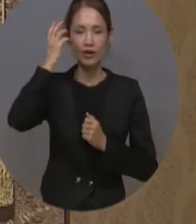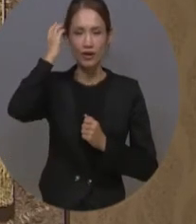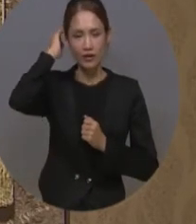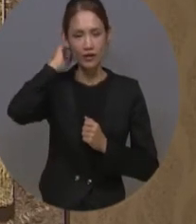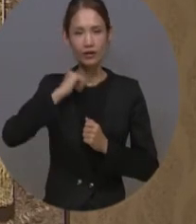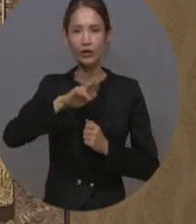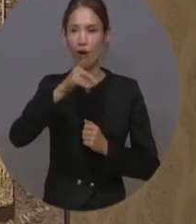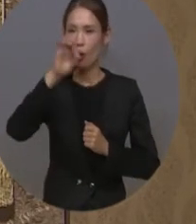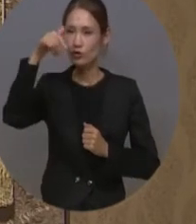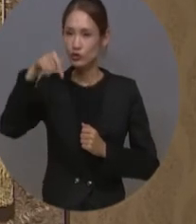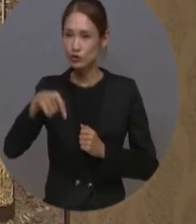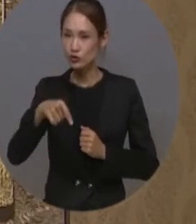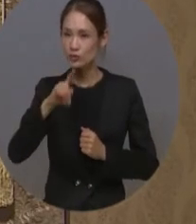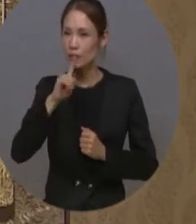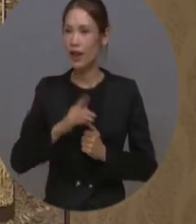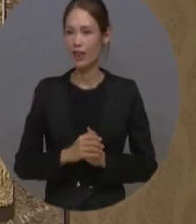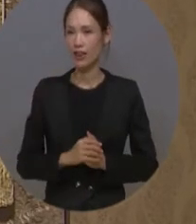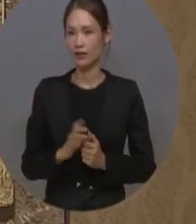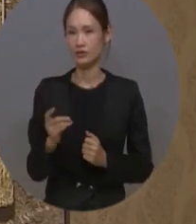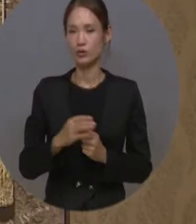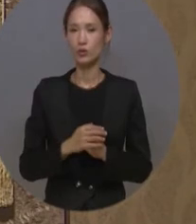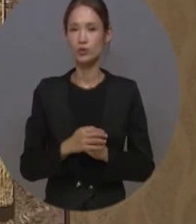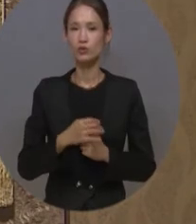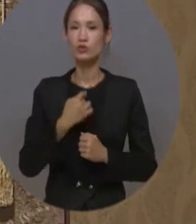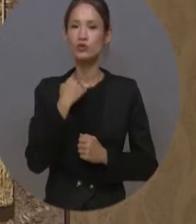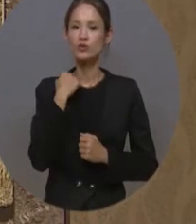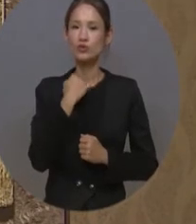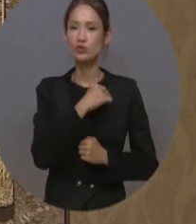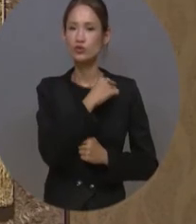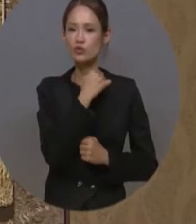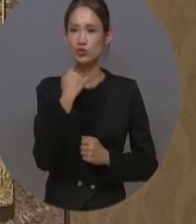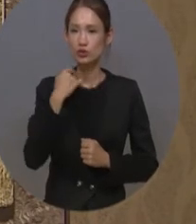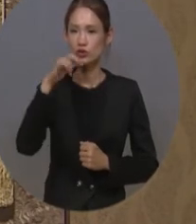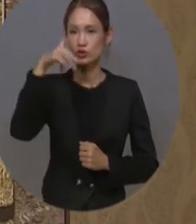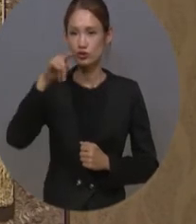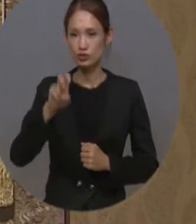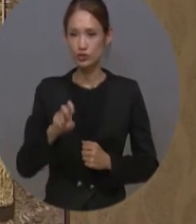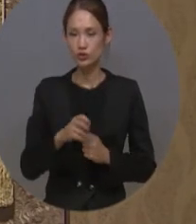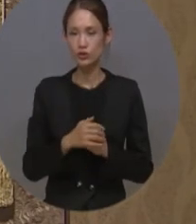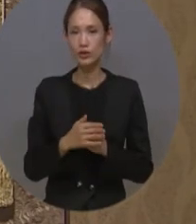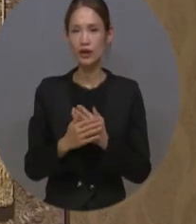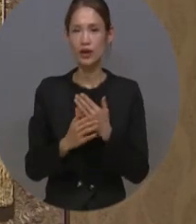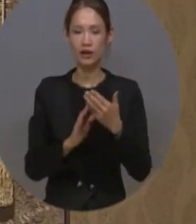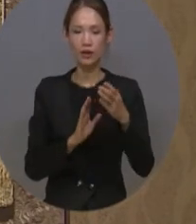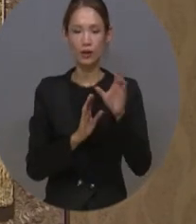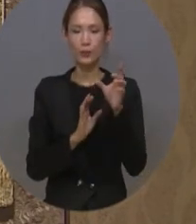And 'breath' means the front neck In the end, you need to be comfortable in front and back of your neck